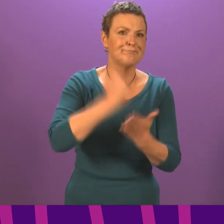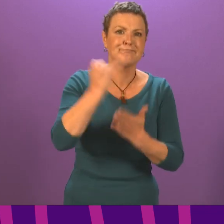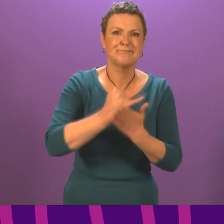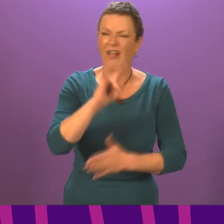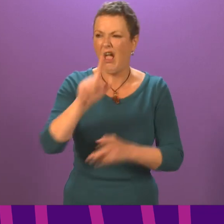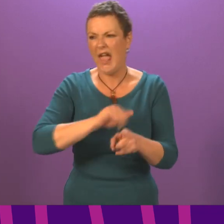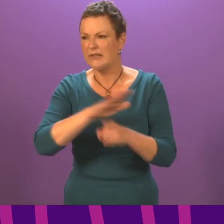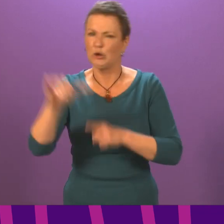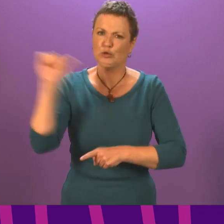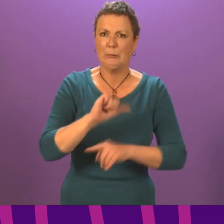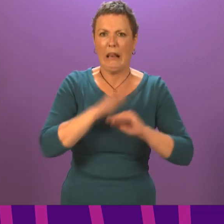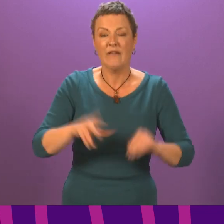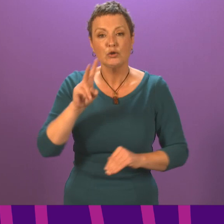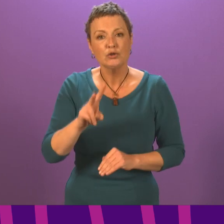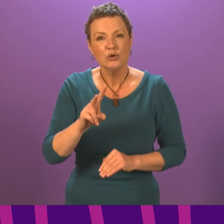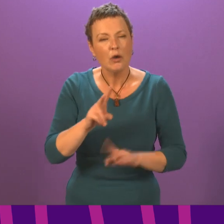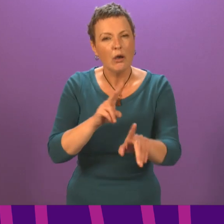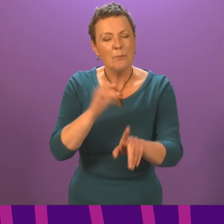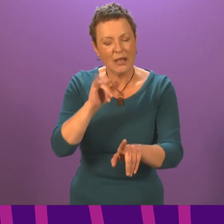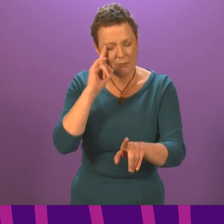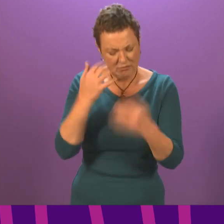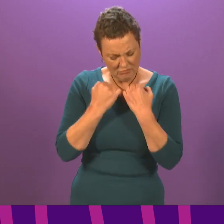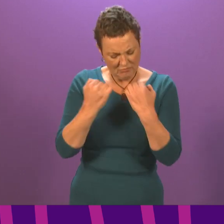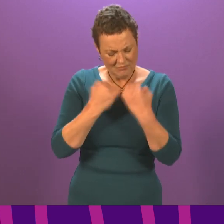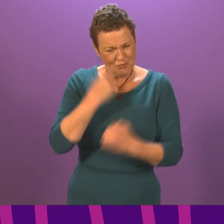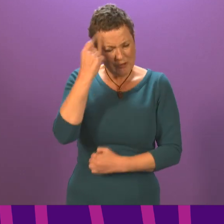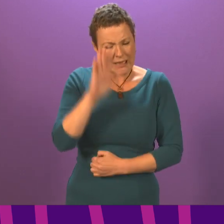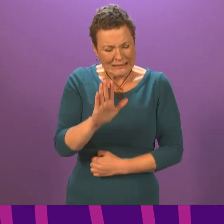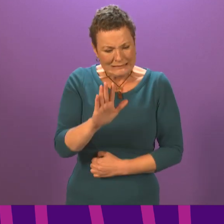and accept that we are not taking these decisions lightly; we are taking these decisions because